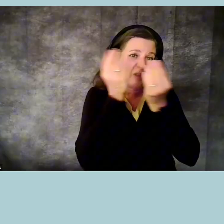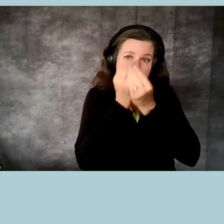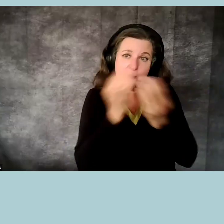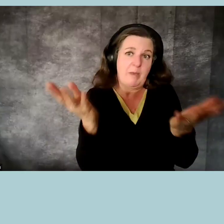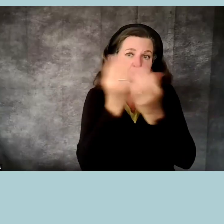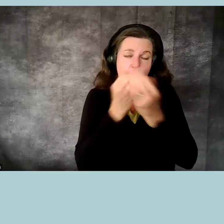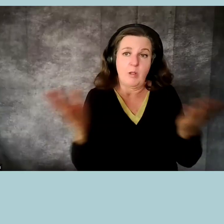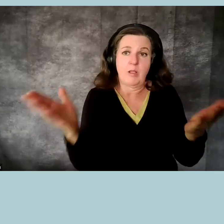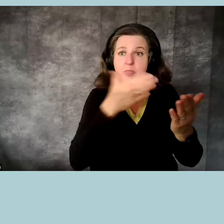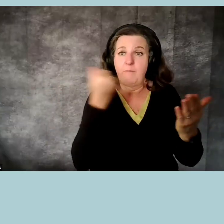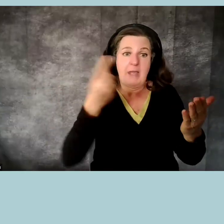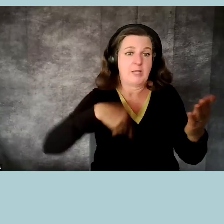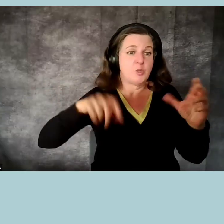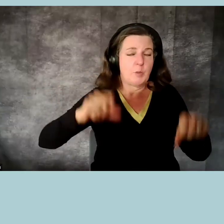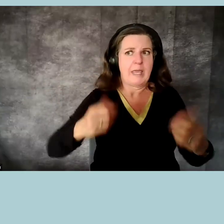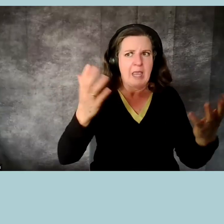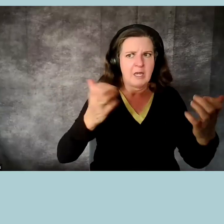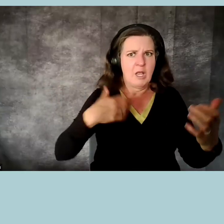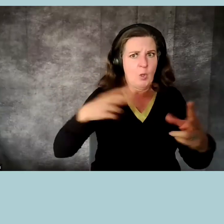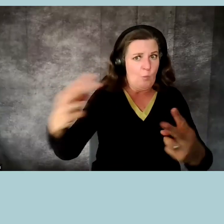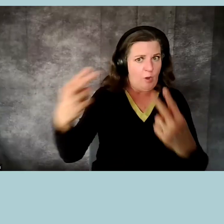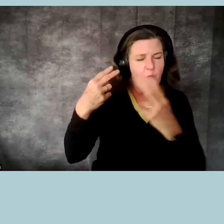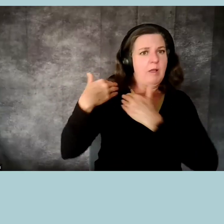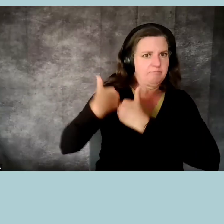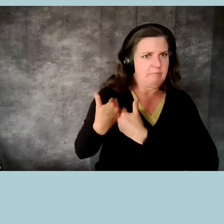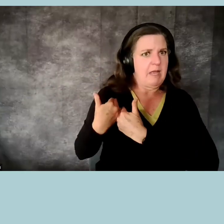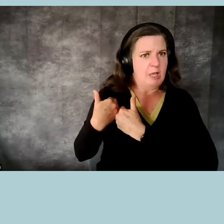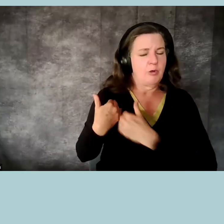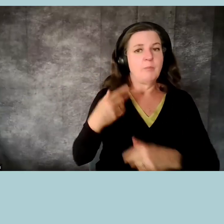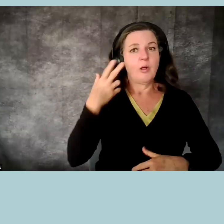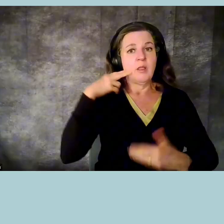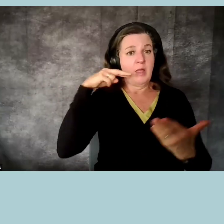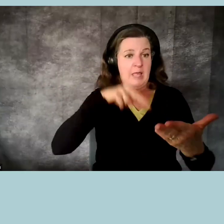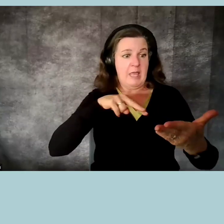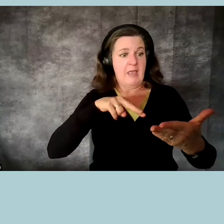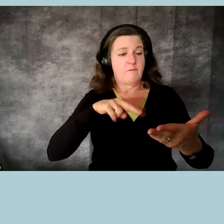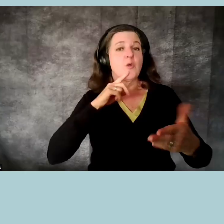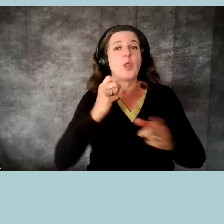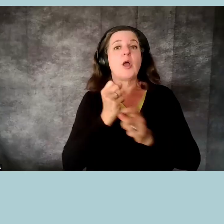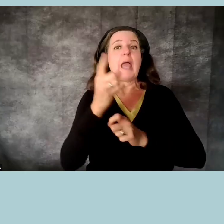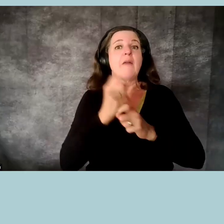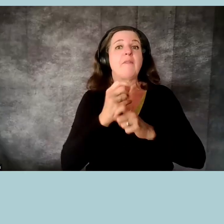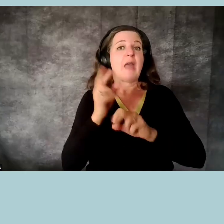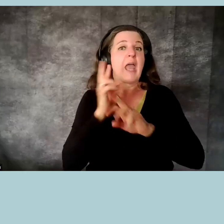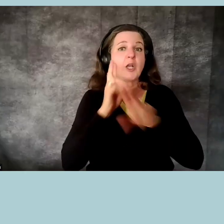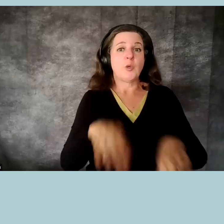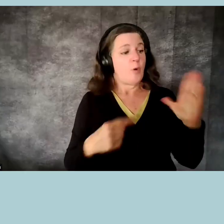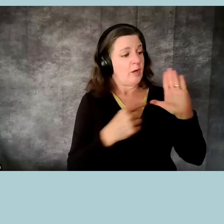accountable i mean so if you look at an annual report and say that's not enough schedule a call with us talk